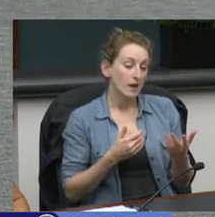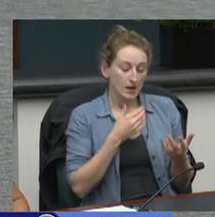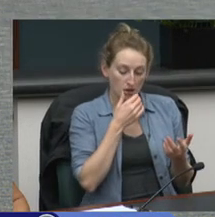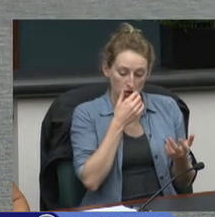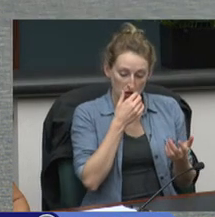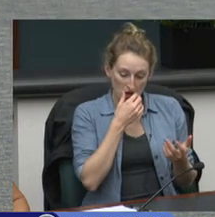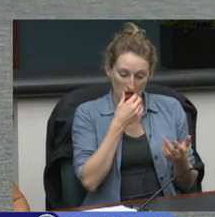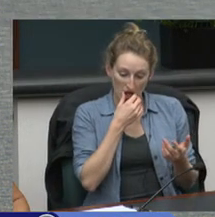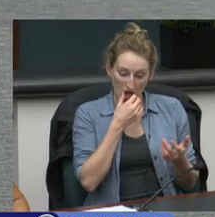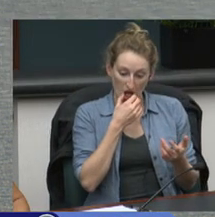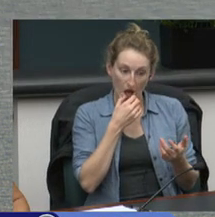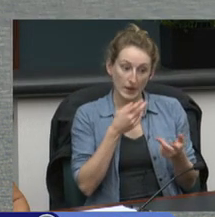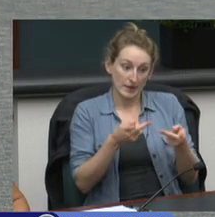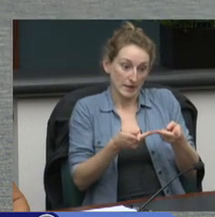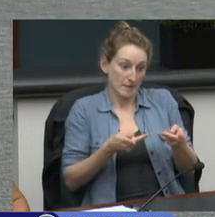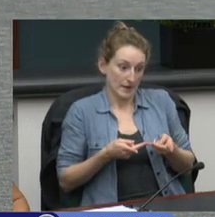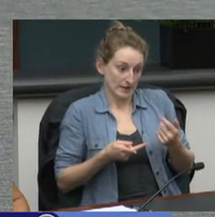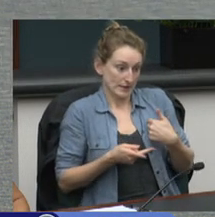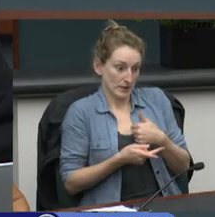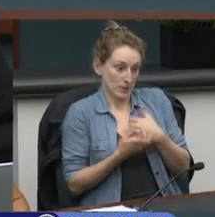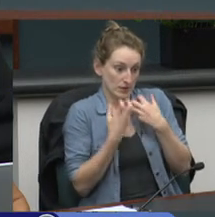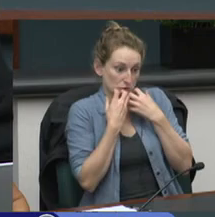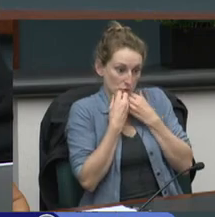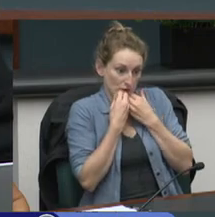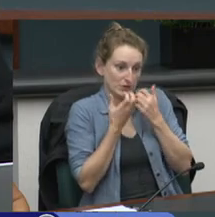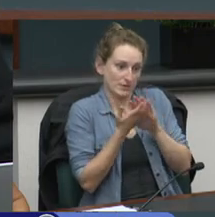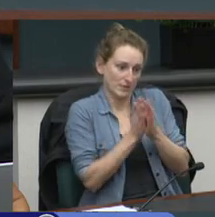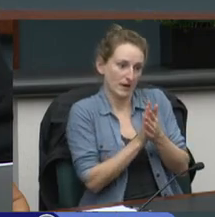happen to be the ones that are the most compact the most efficient for people on